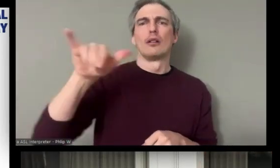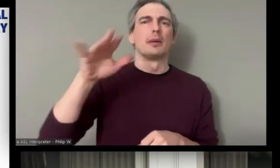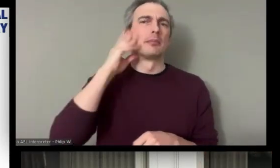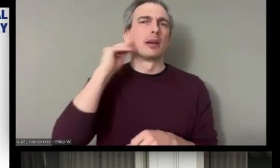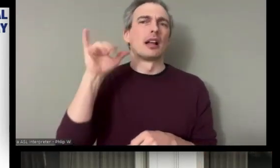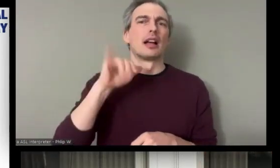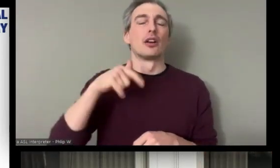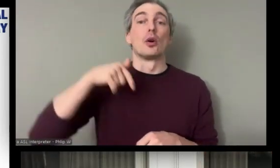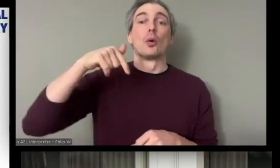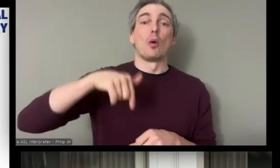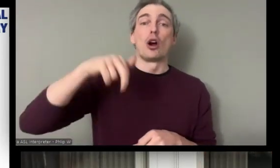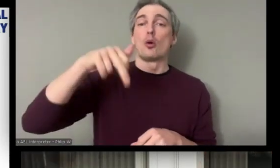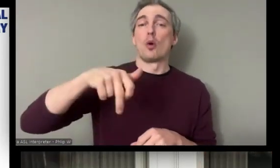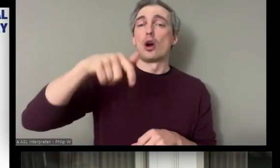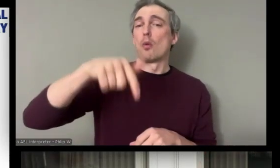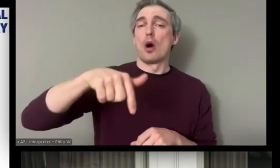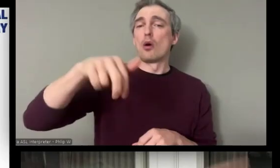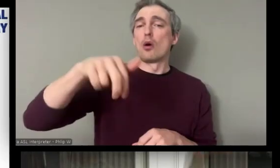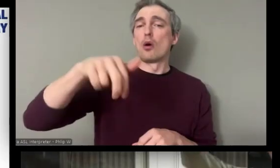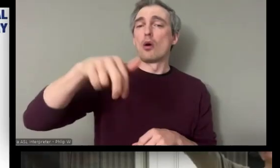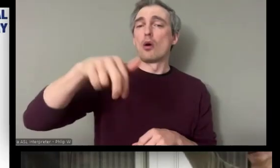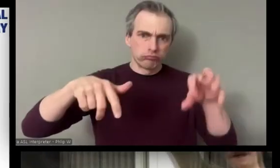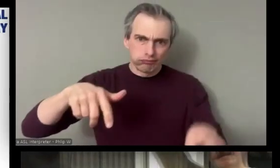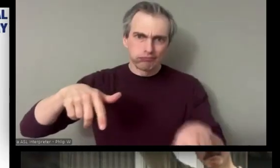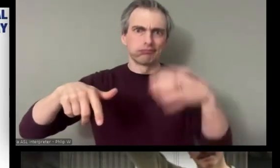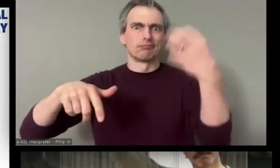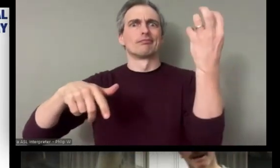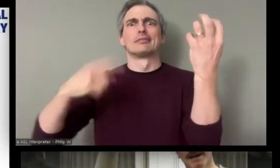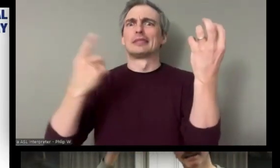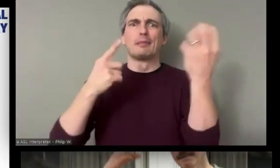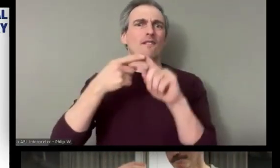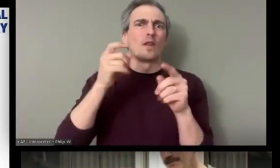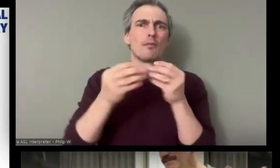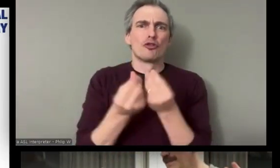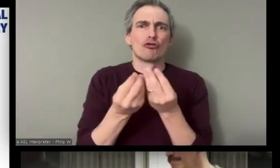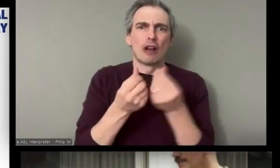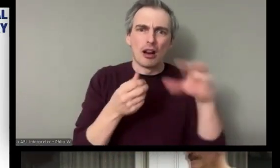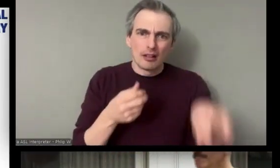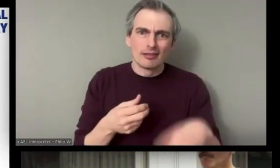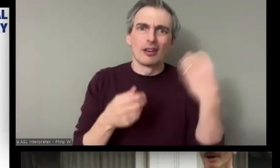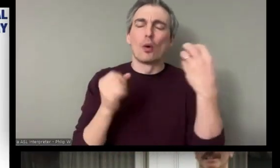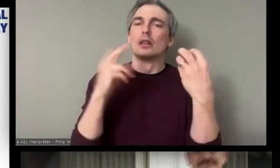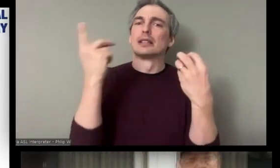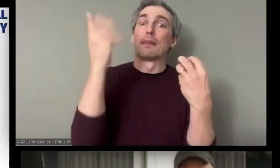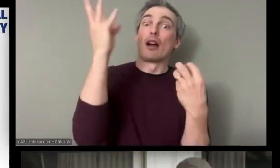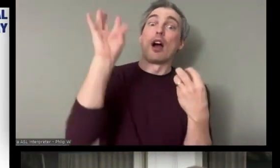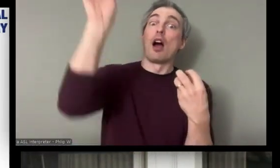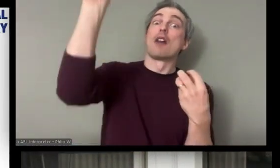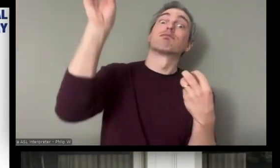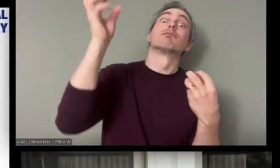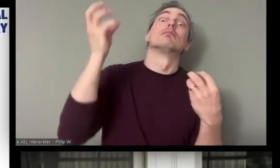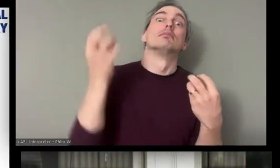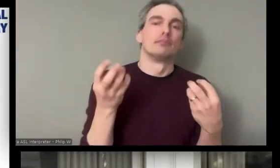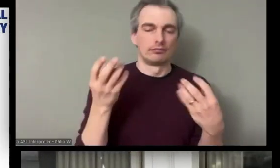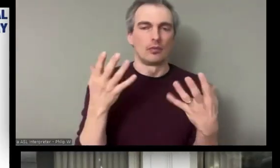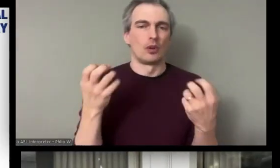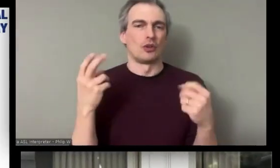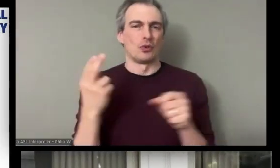grab something from the ground. Or... You know... Grab something up high. But they really wanted to use this idea that you could walk